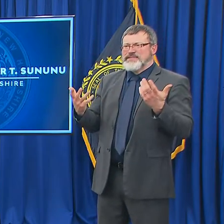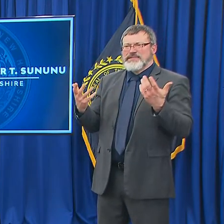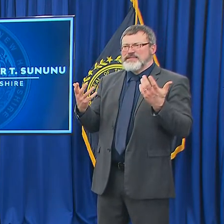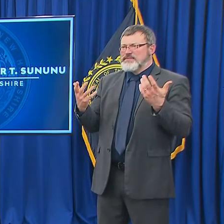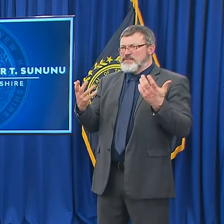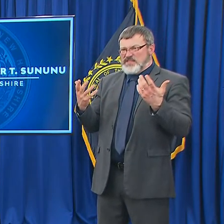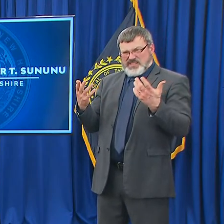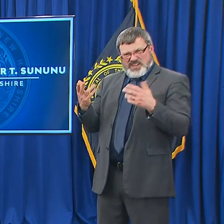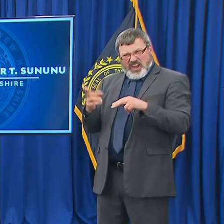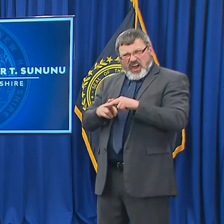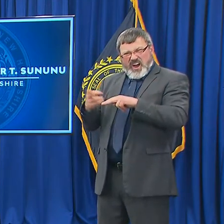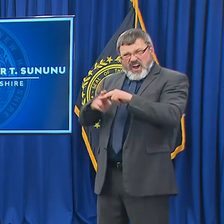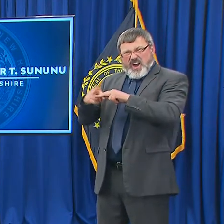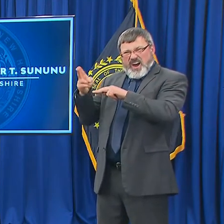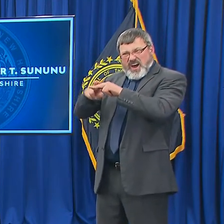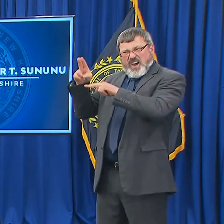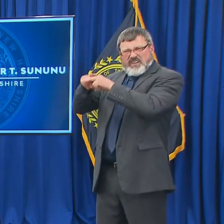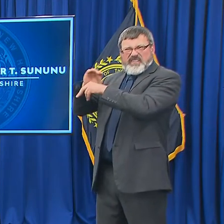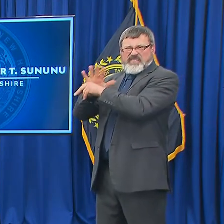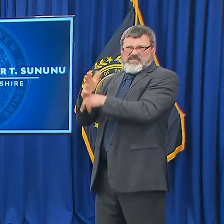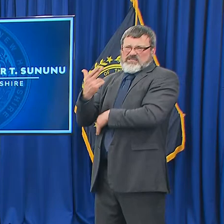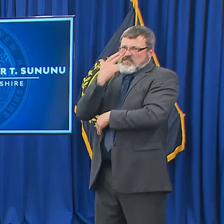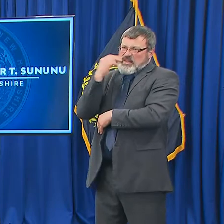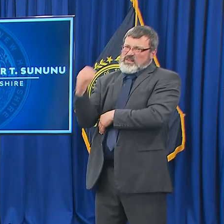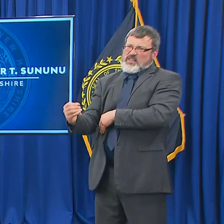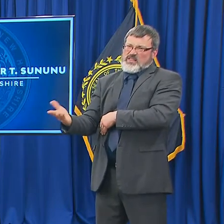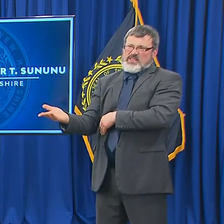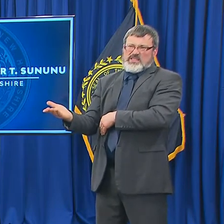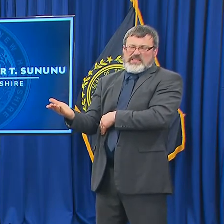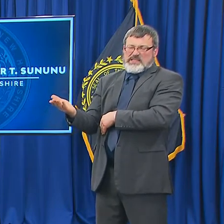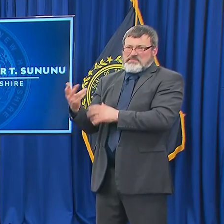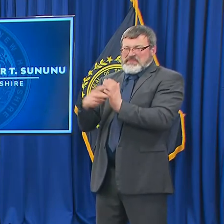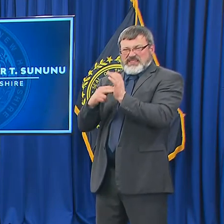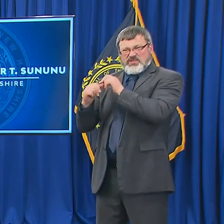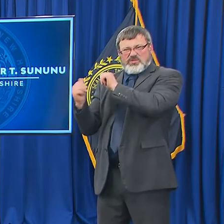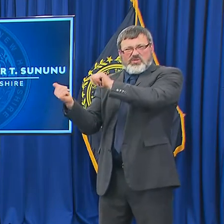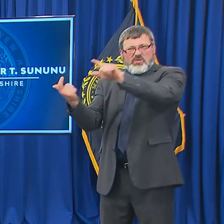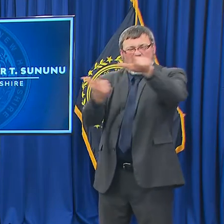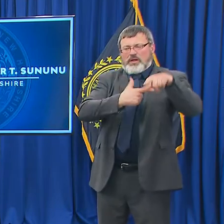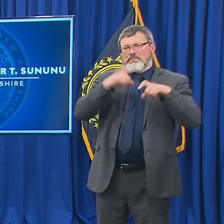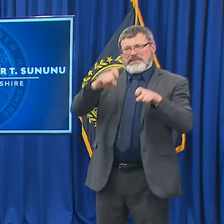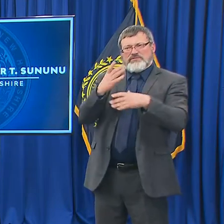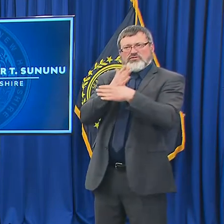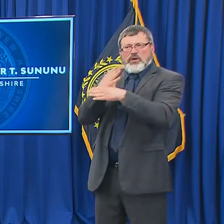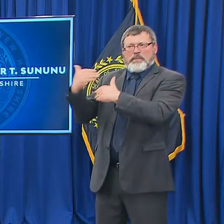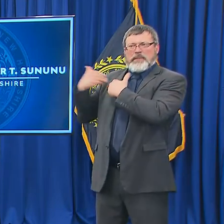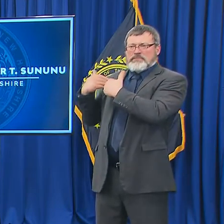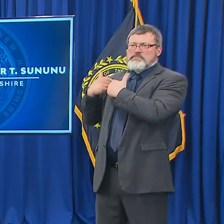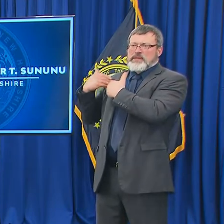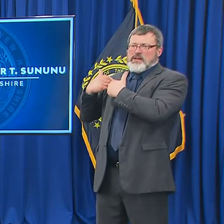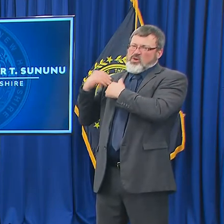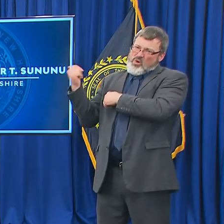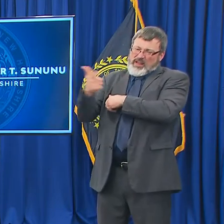And again, we just want folks to be aware it obviously has to proceed. There has to be a swearing in. But there will be an event happening,